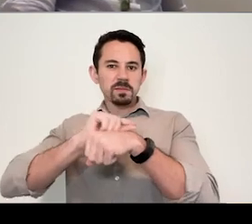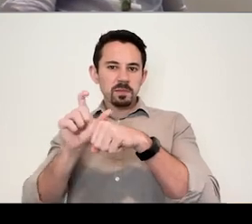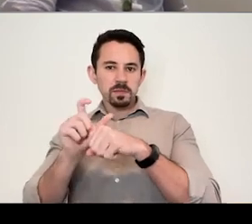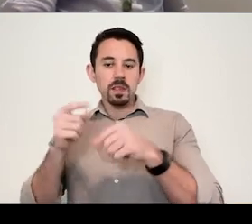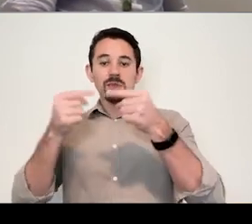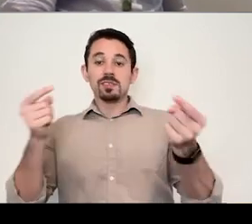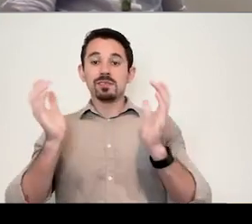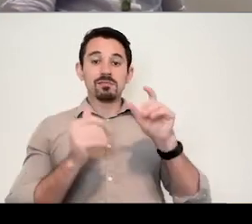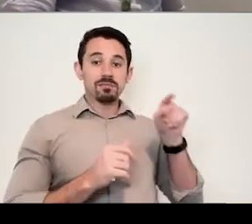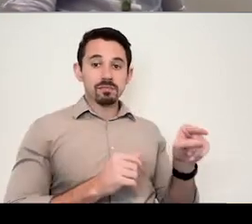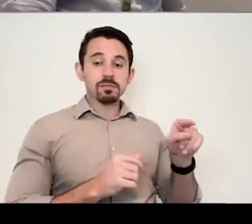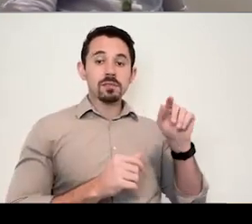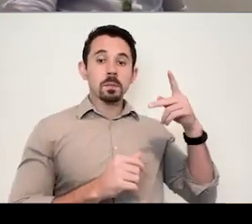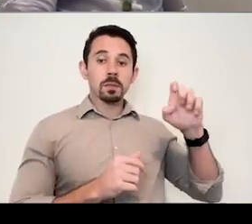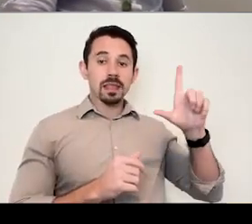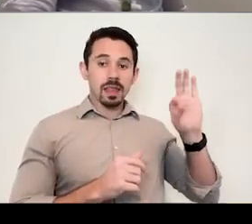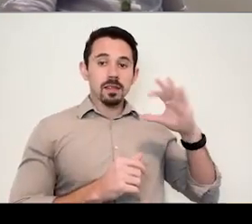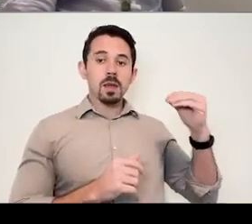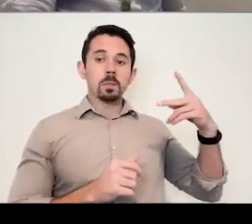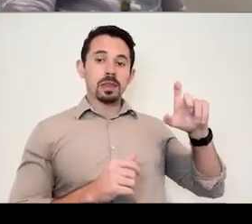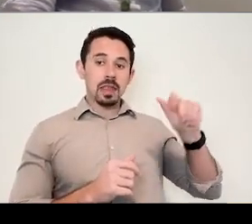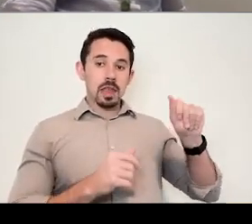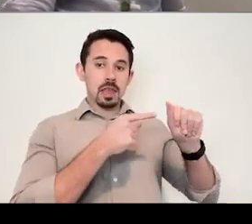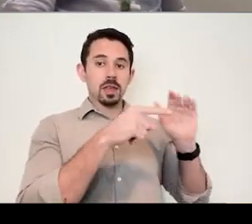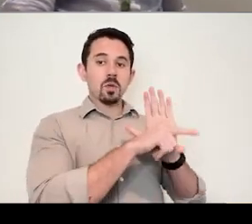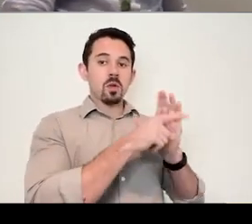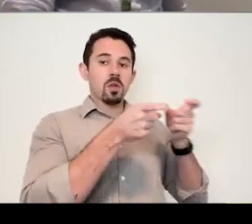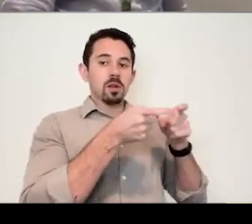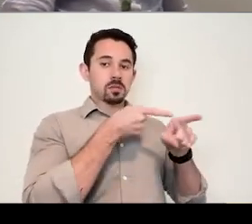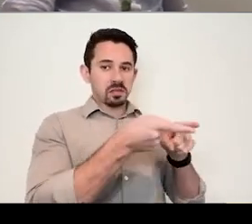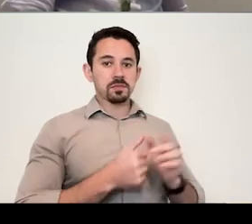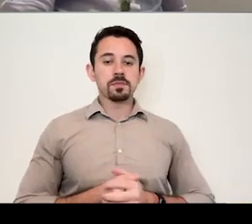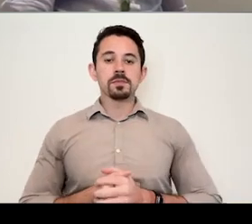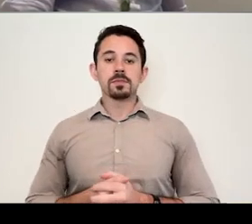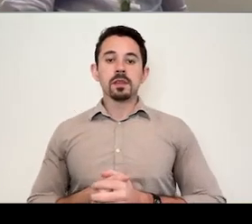to our delta PelF and delta PelA negative control strains. A complementation strain